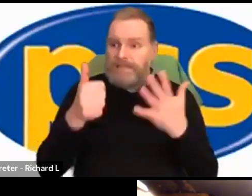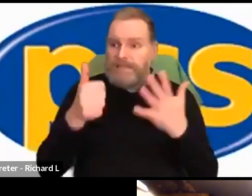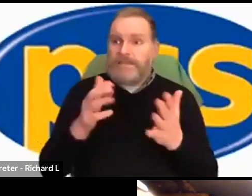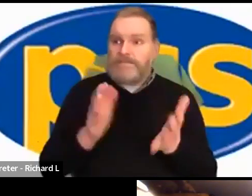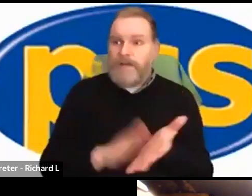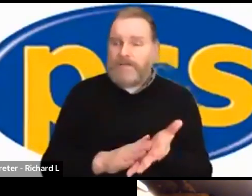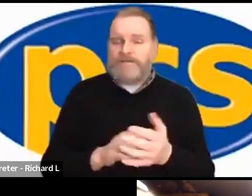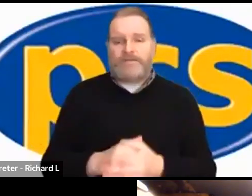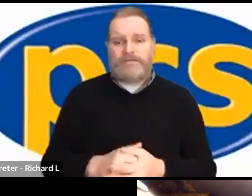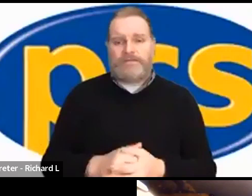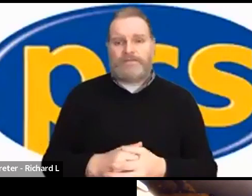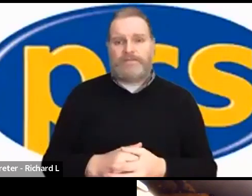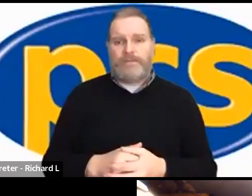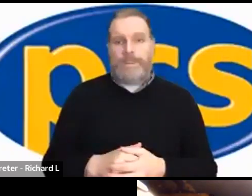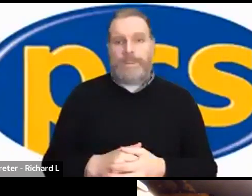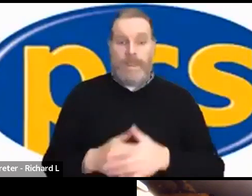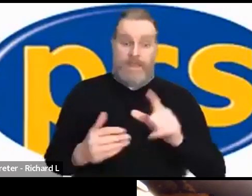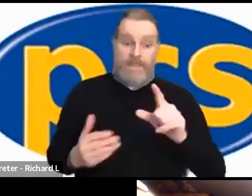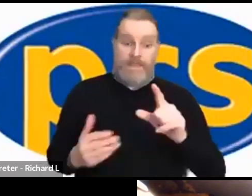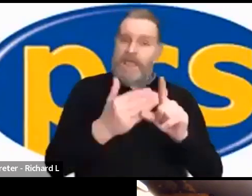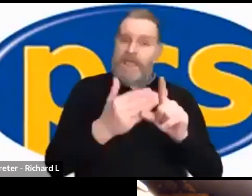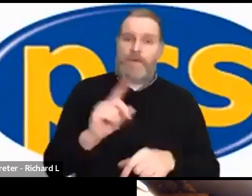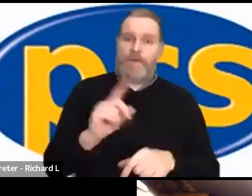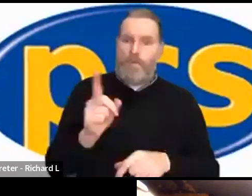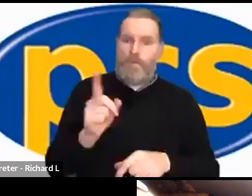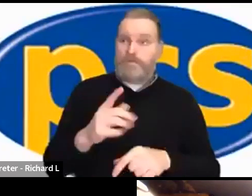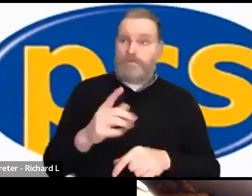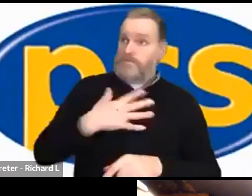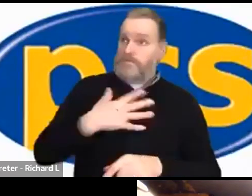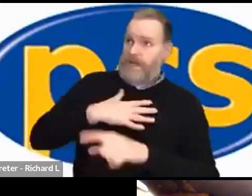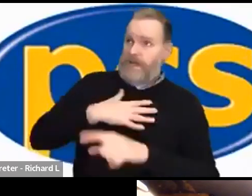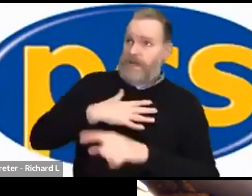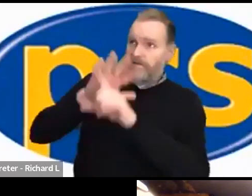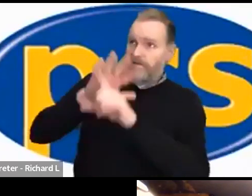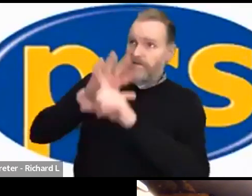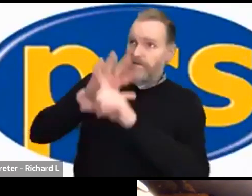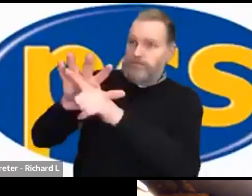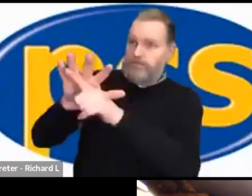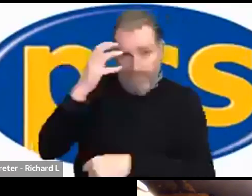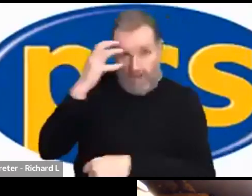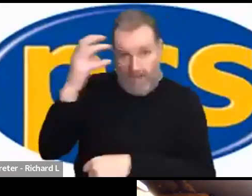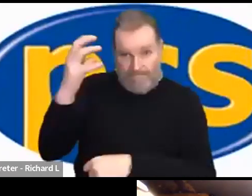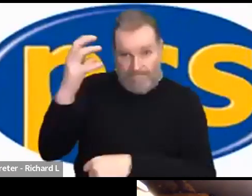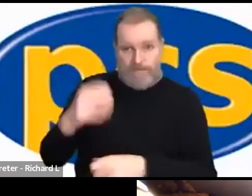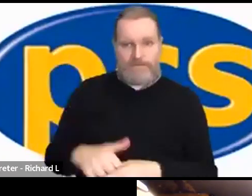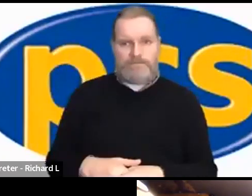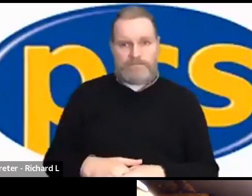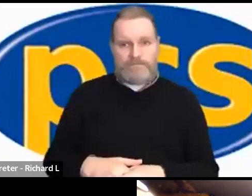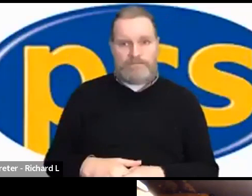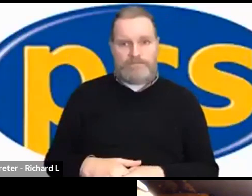action Obviously the AIM of what we're trying to do here is to build press ure on the ure on the government on the government.